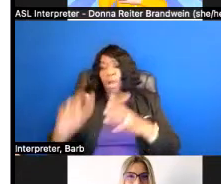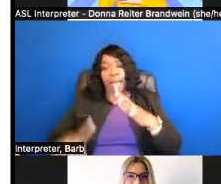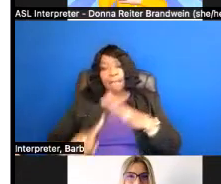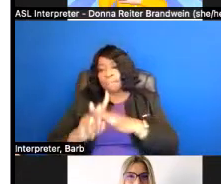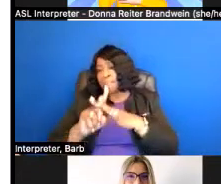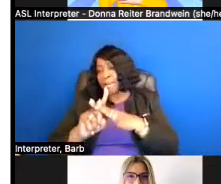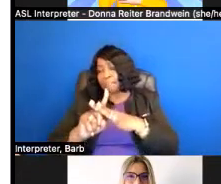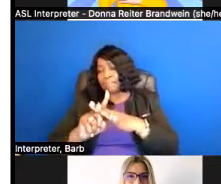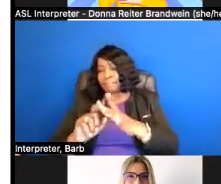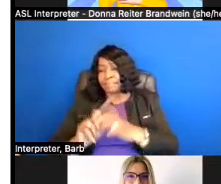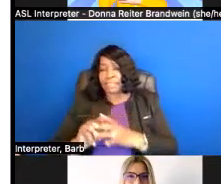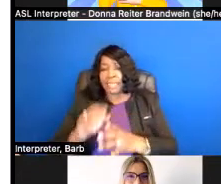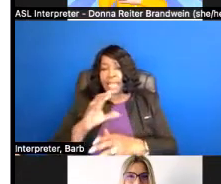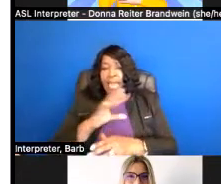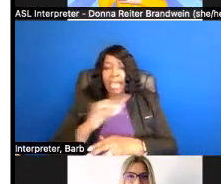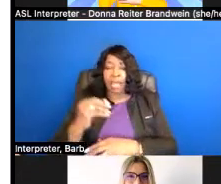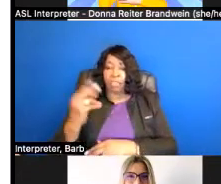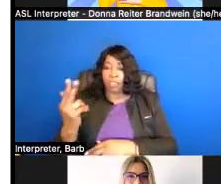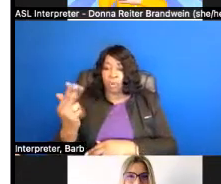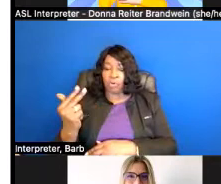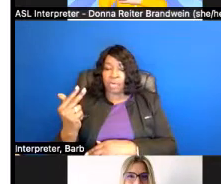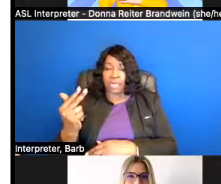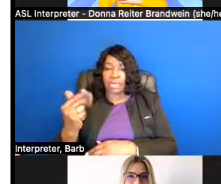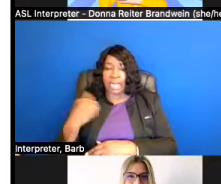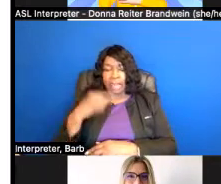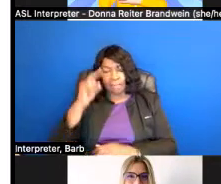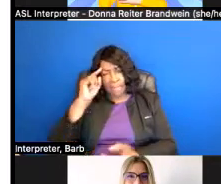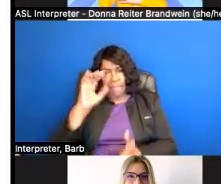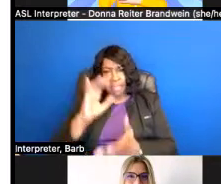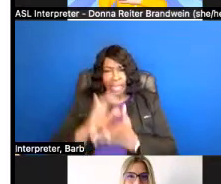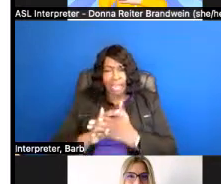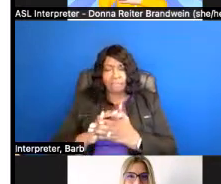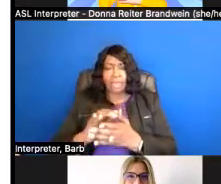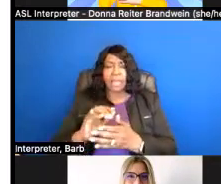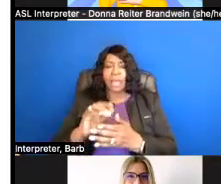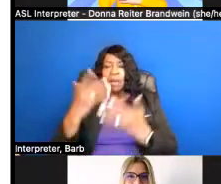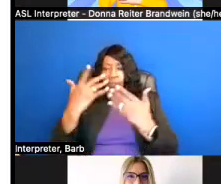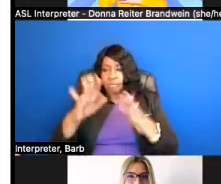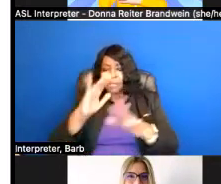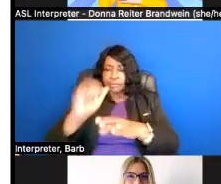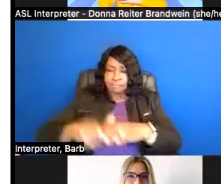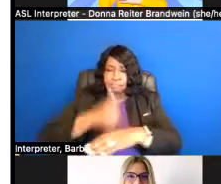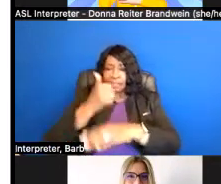And then 13, I believe, are actually created. And so I actually just added a dot